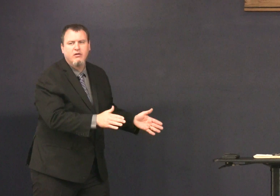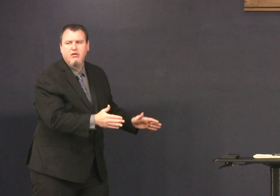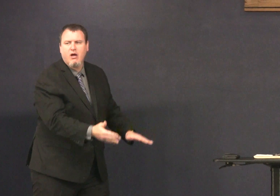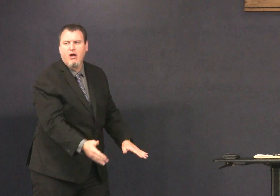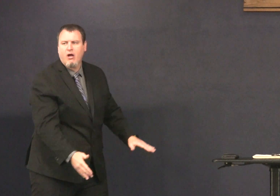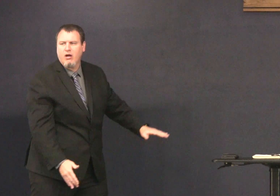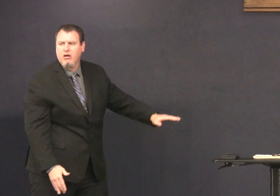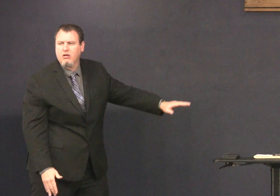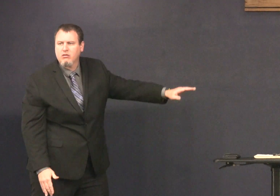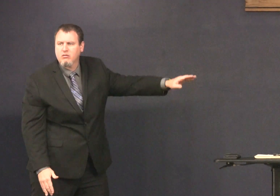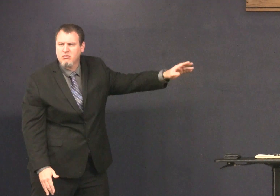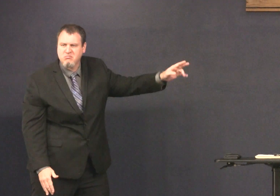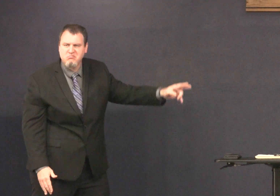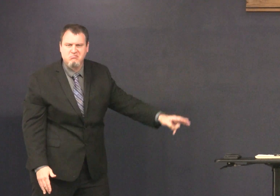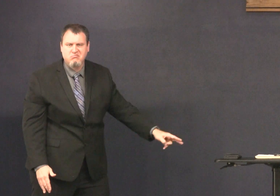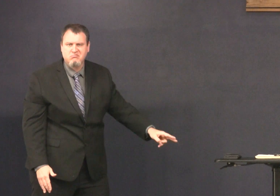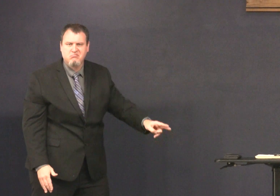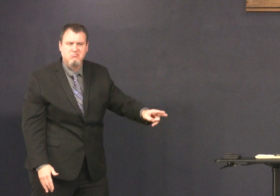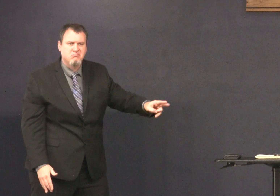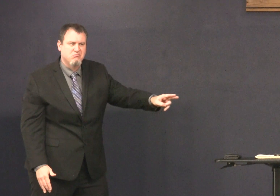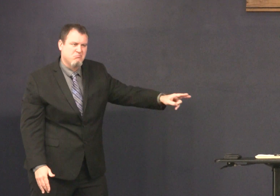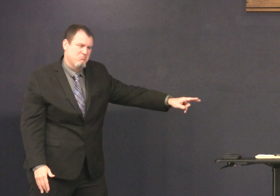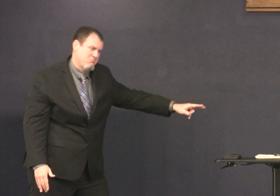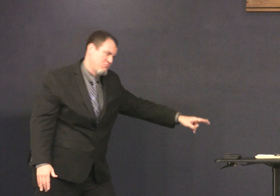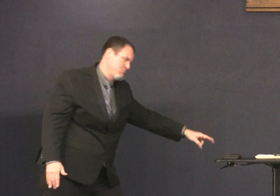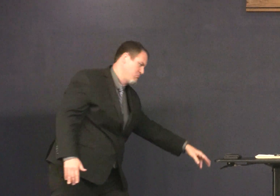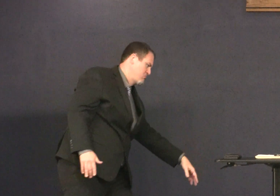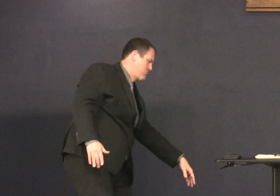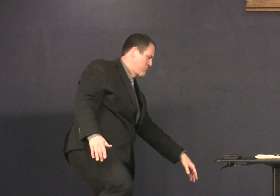and would feed you to the birds be prepared to die